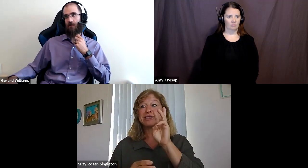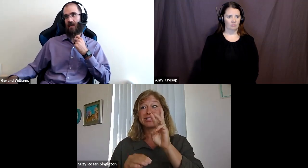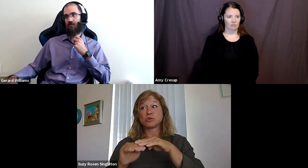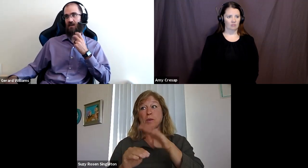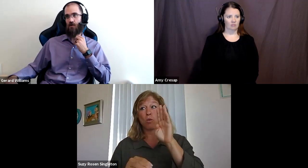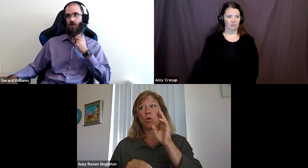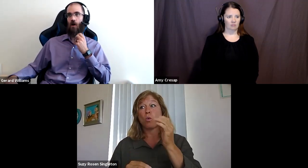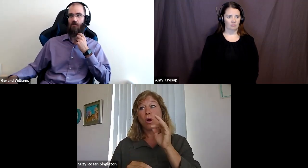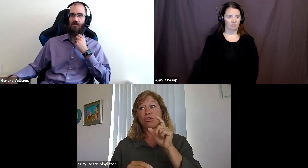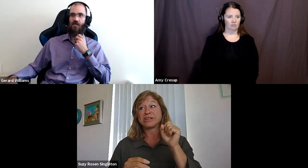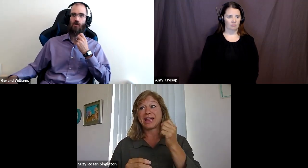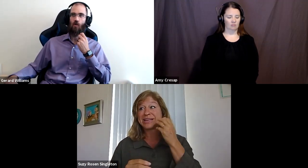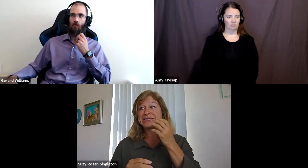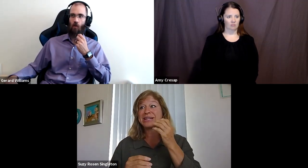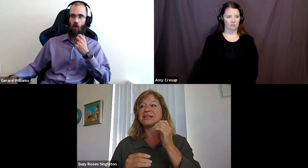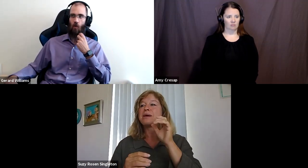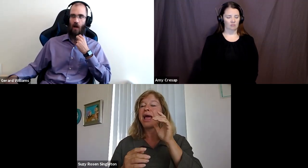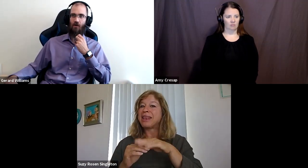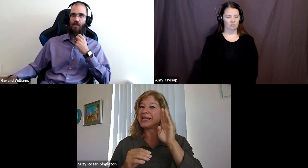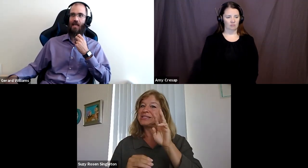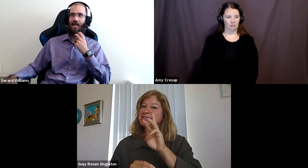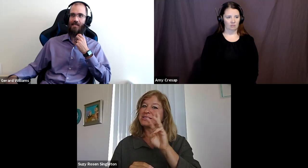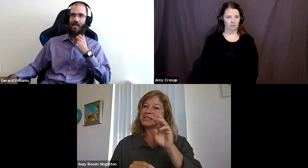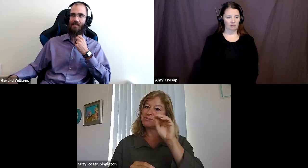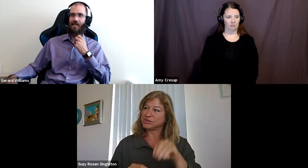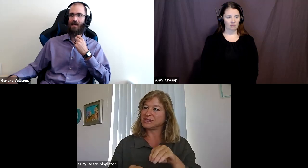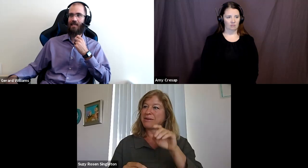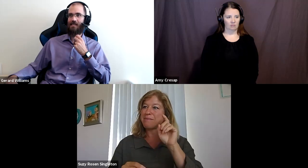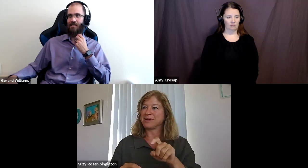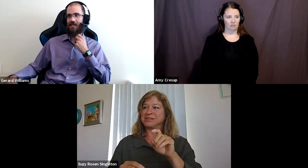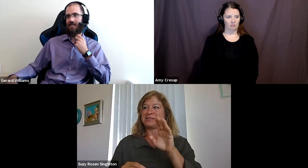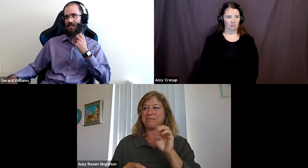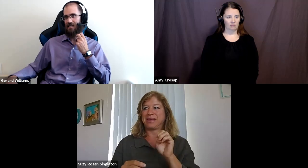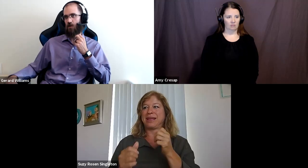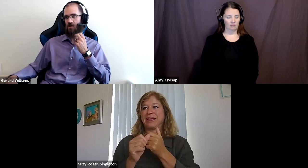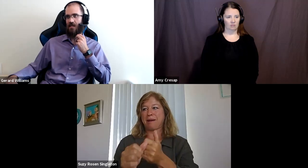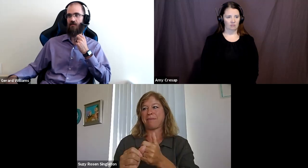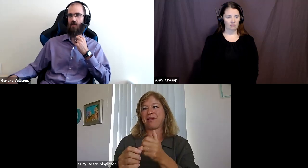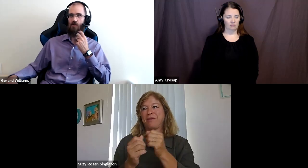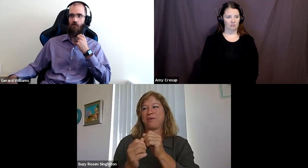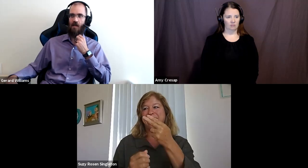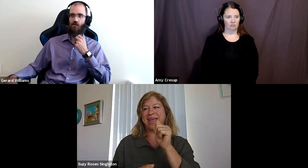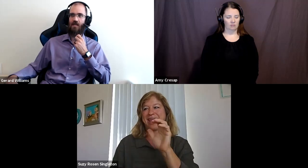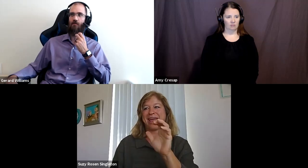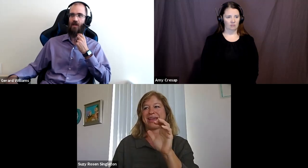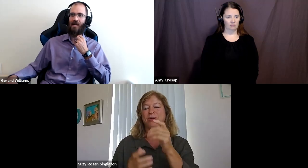manufacturers who offer six or more wireless handsets at least 66% of those must be compliant